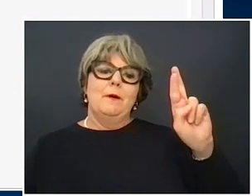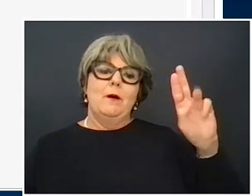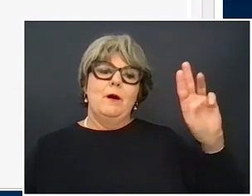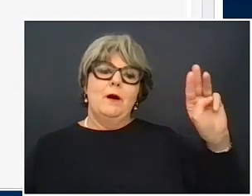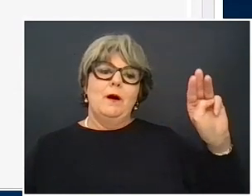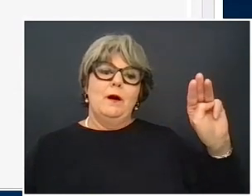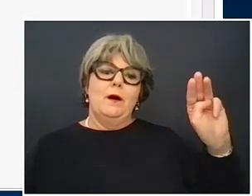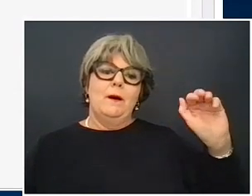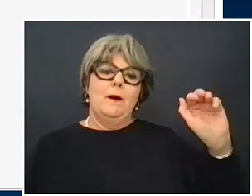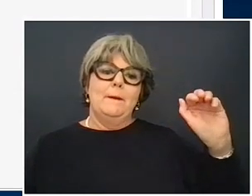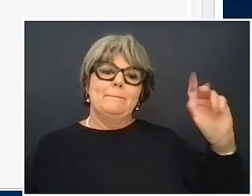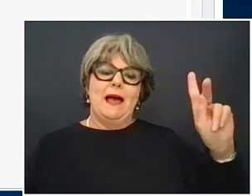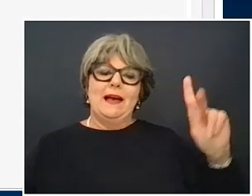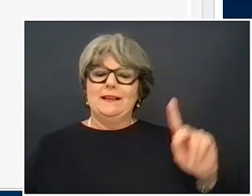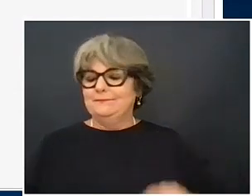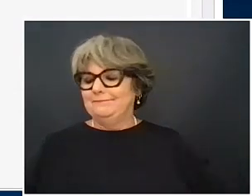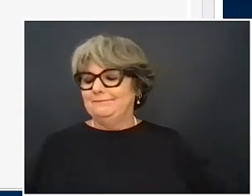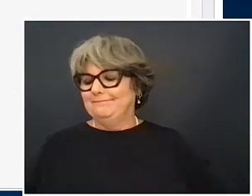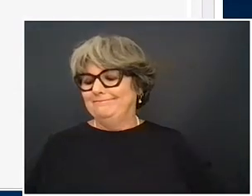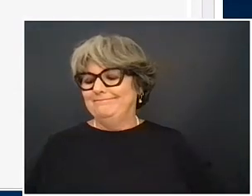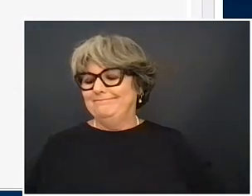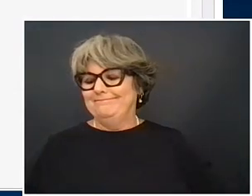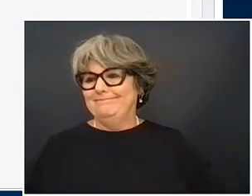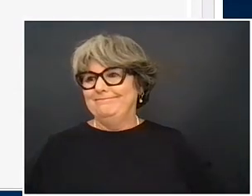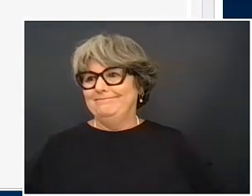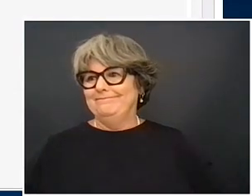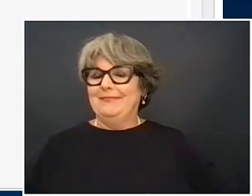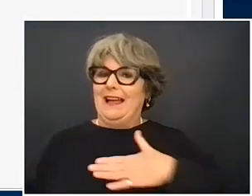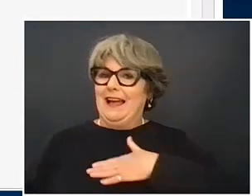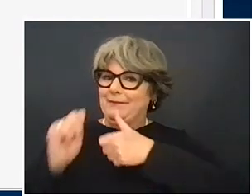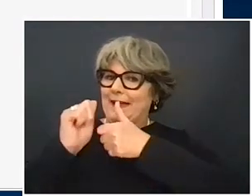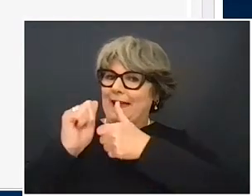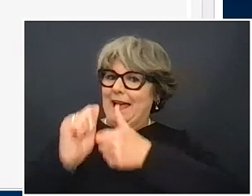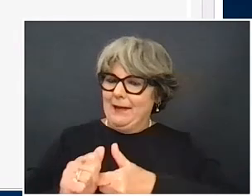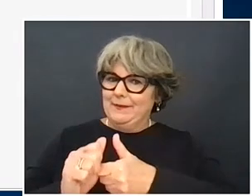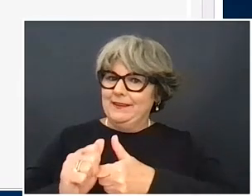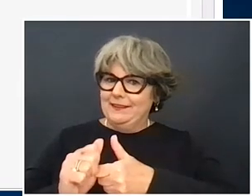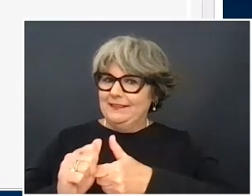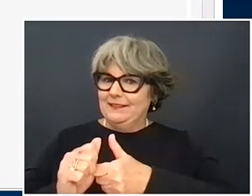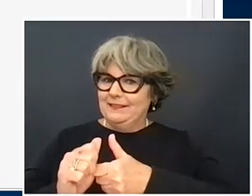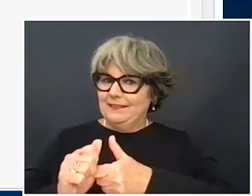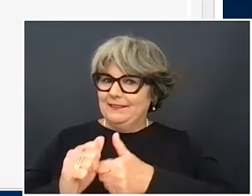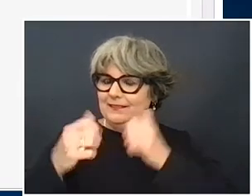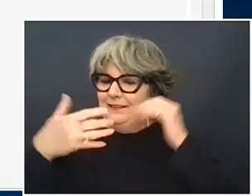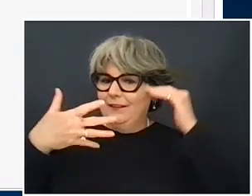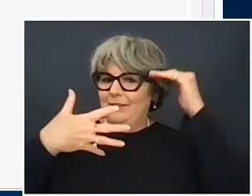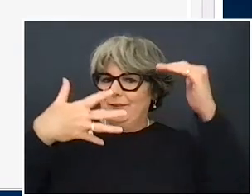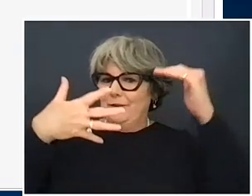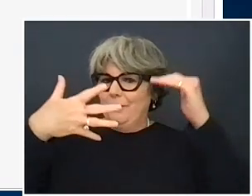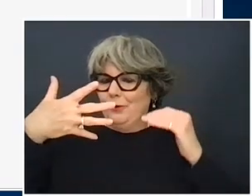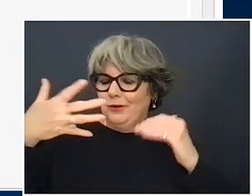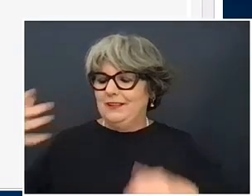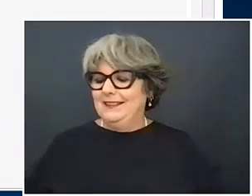I'm glad I could comply with the militant orderliness of going through the text.